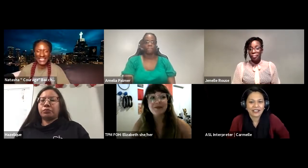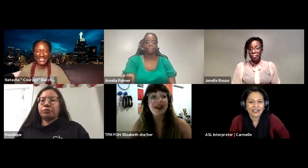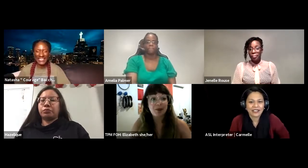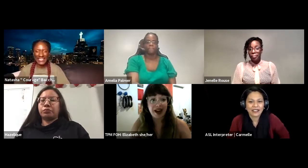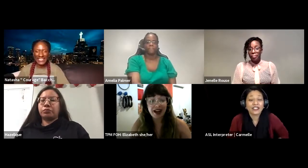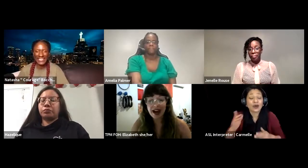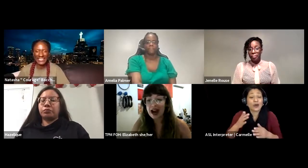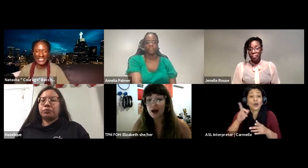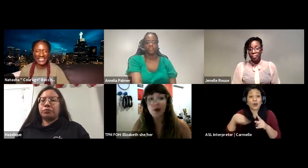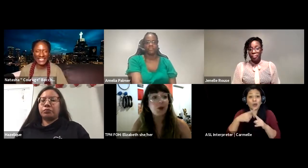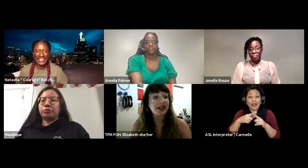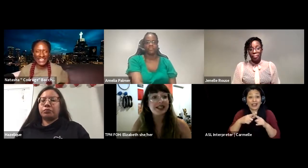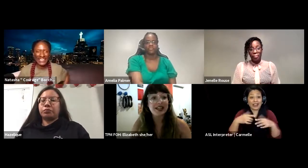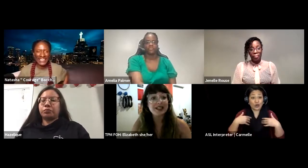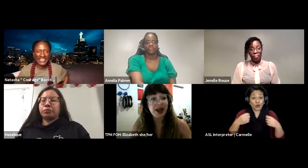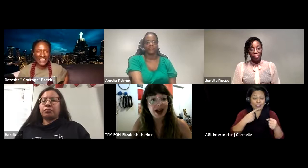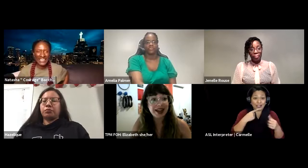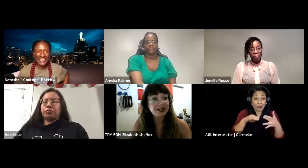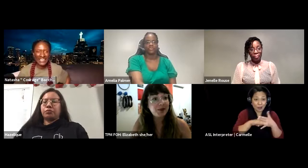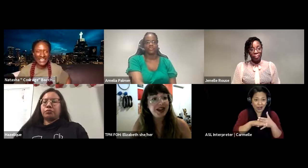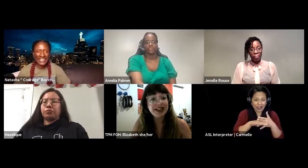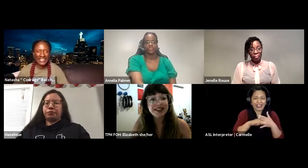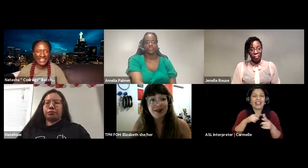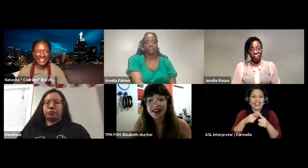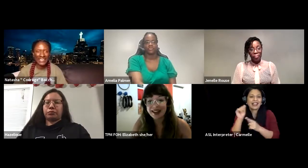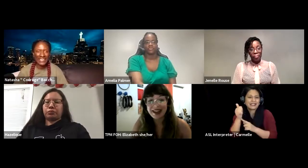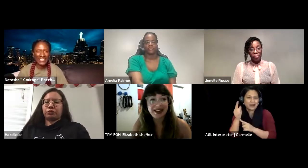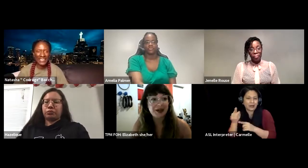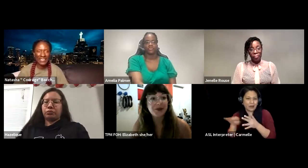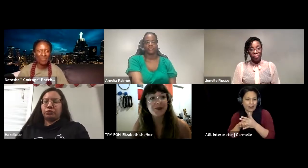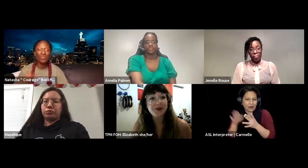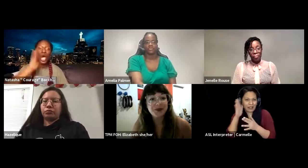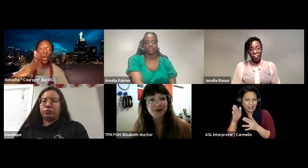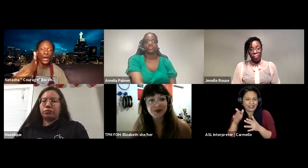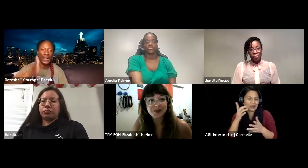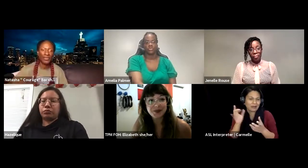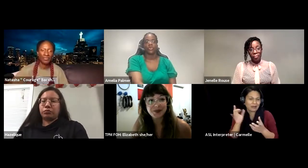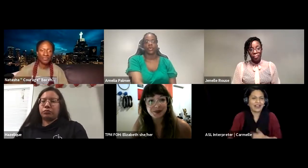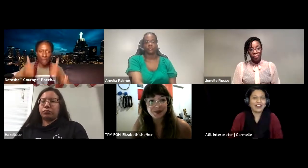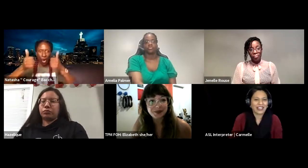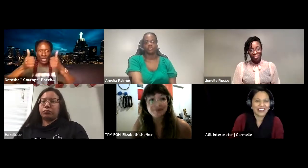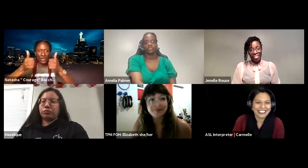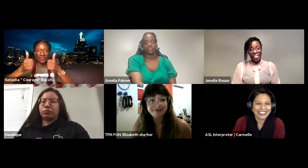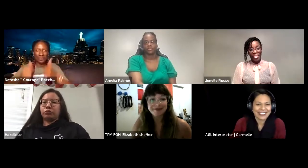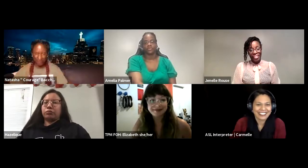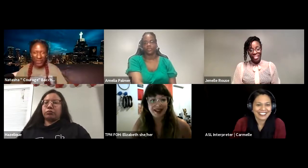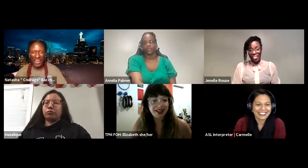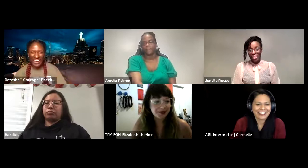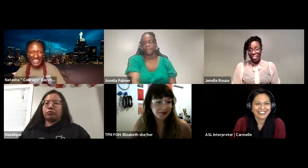minute break once this next point is made - thank you okay great thanks awesome